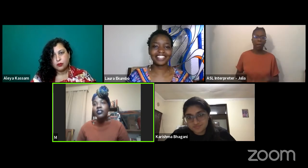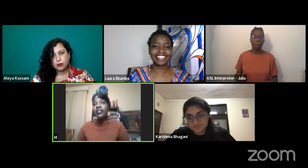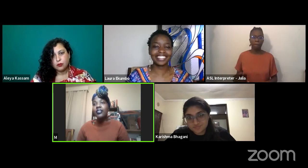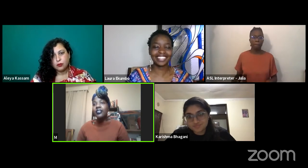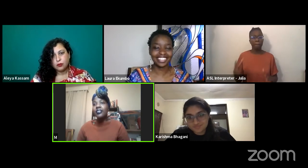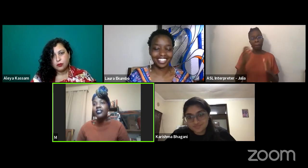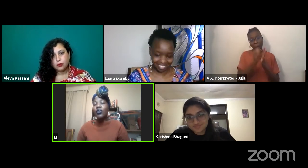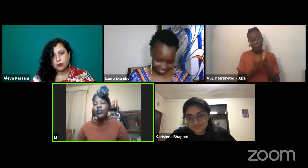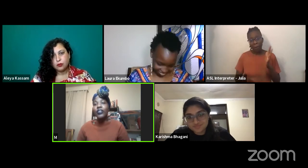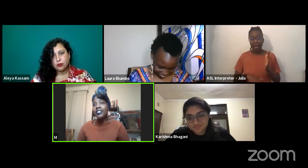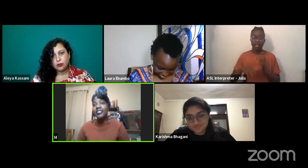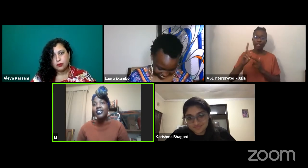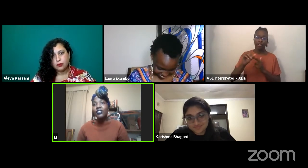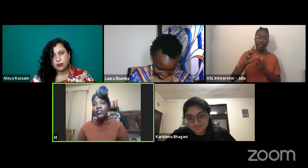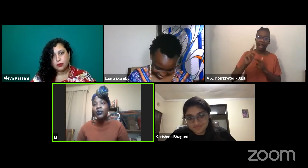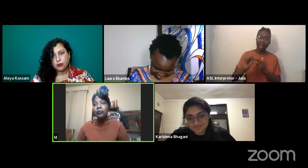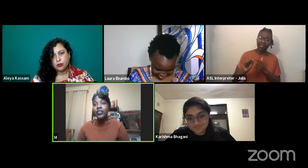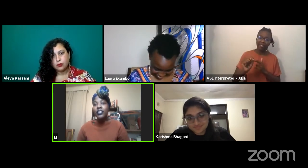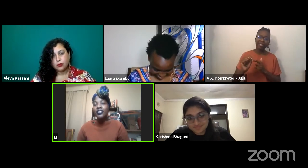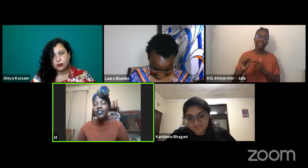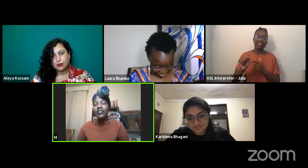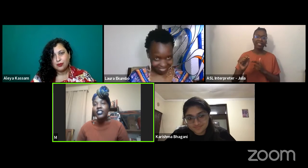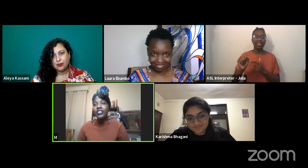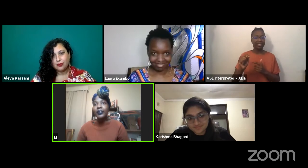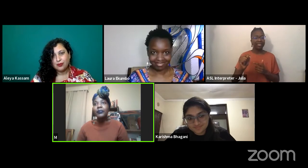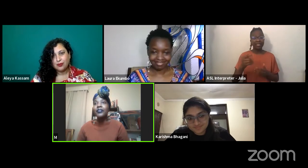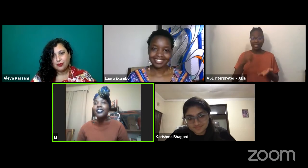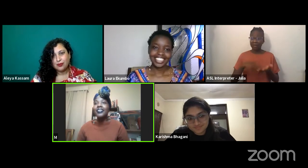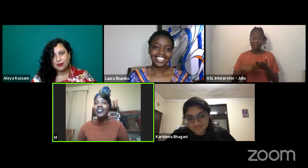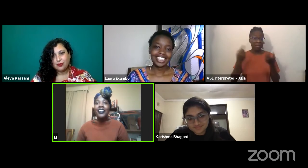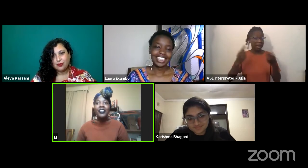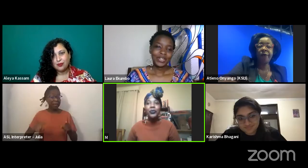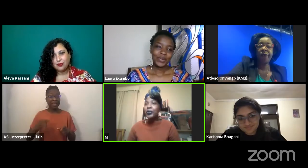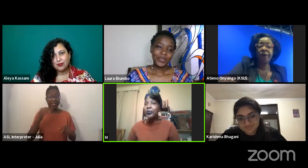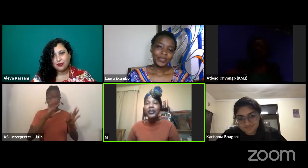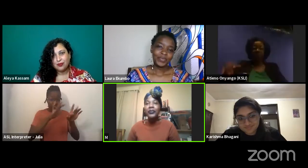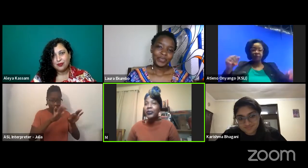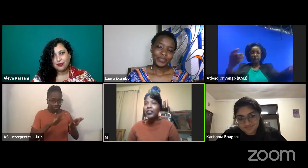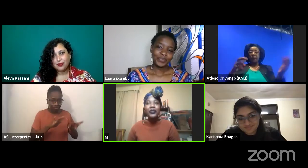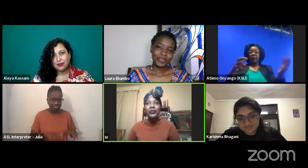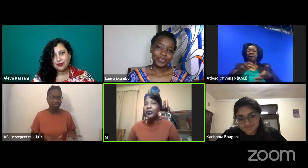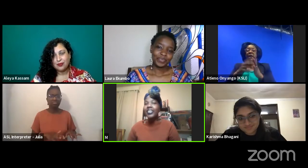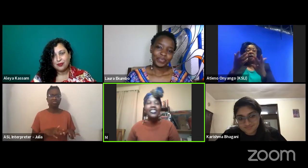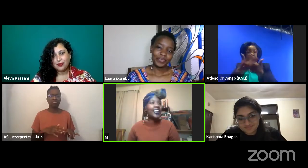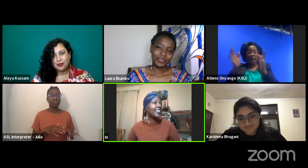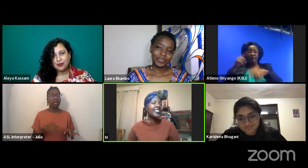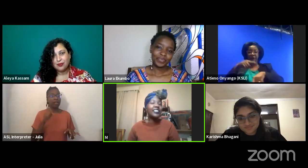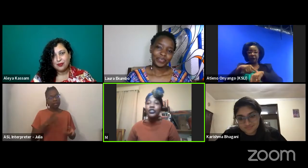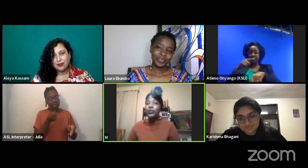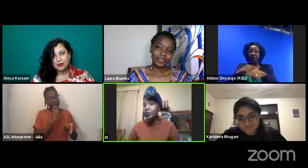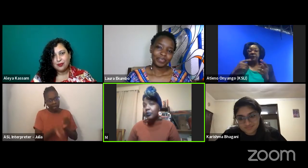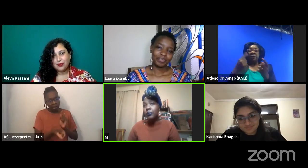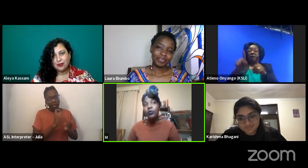and it's horrendous and you just wanna burn it every time and you rework it, rework it, rework it and edit and show it to people.